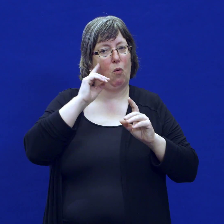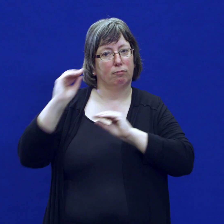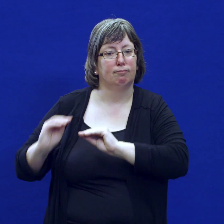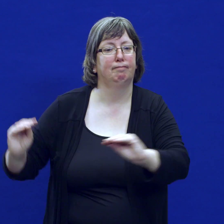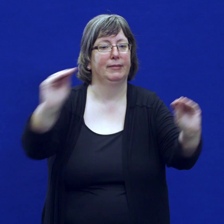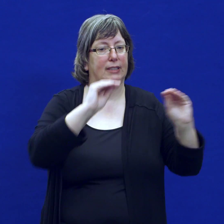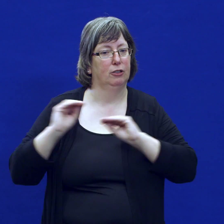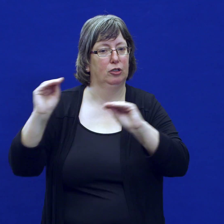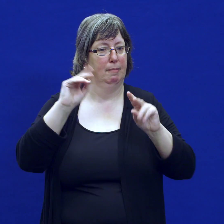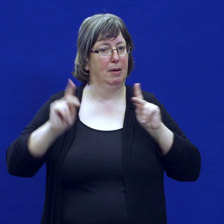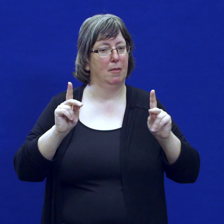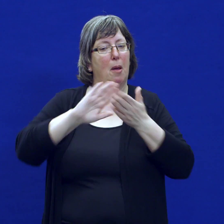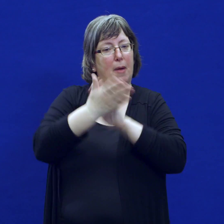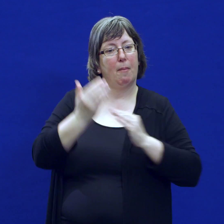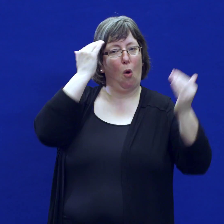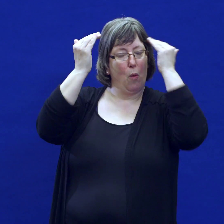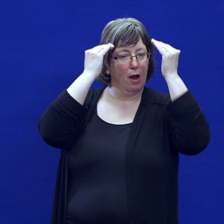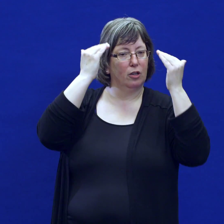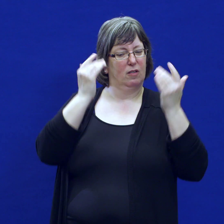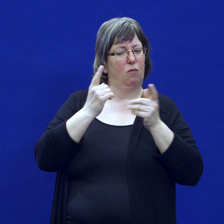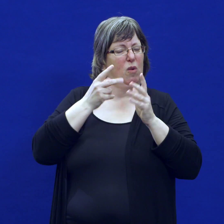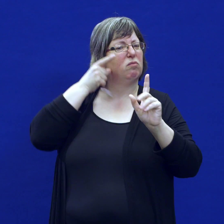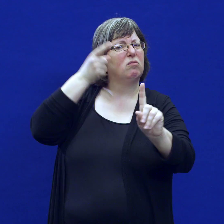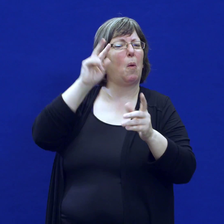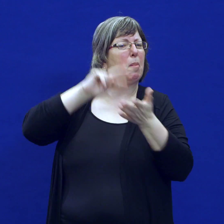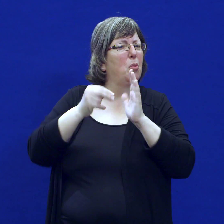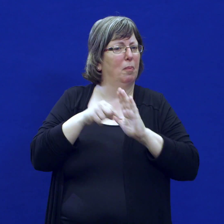education and awareness on the purpose of this Act.